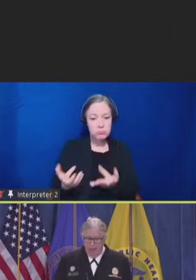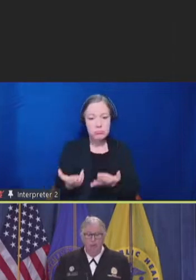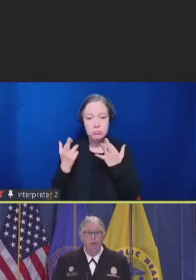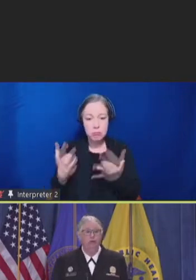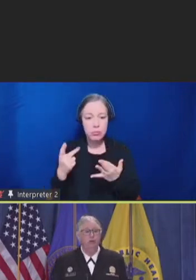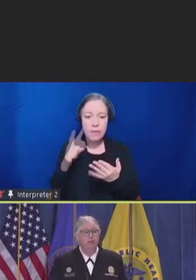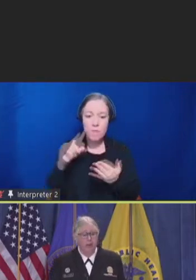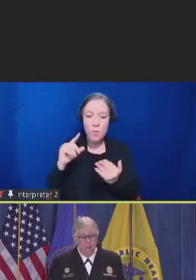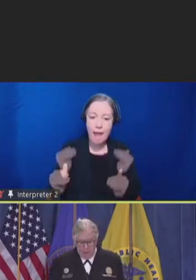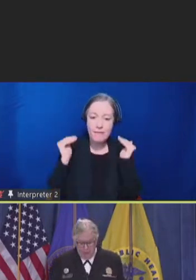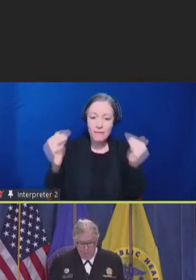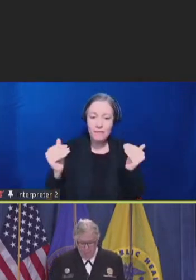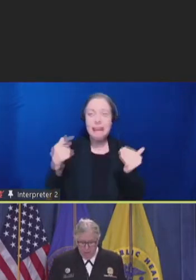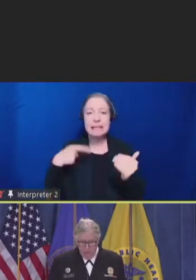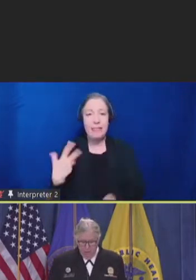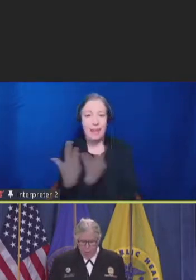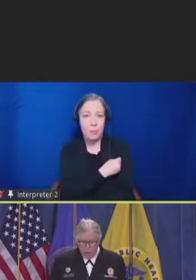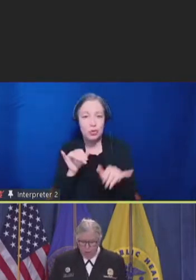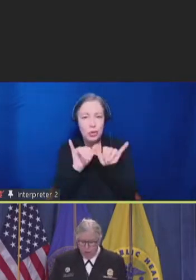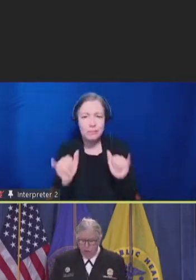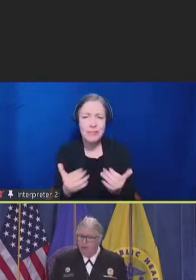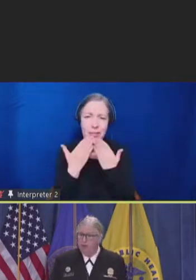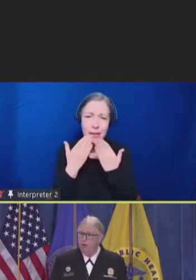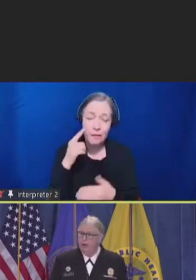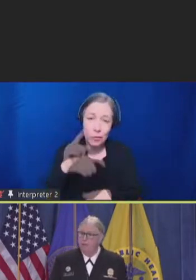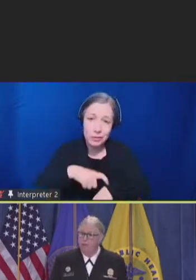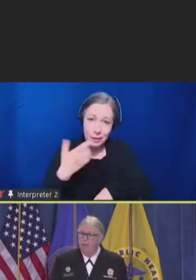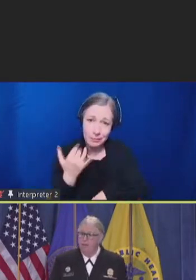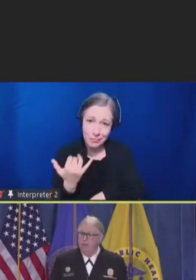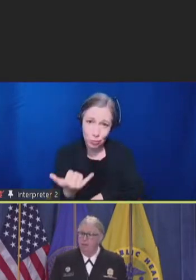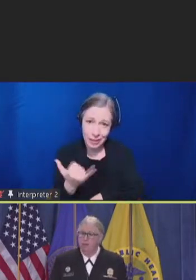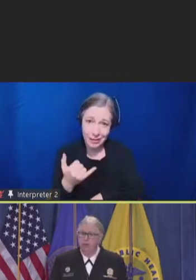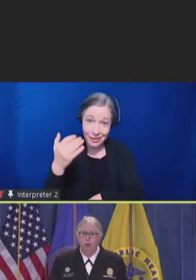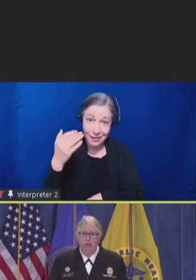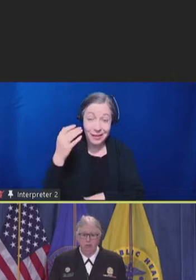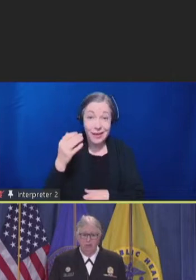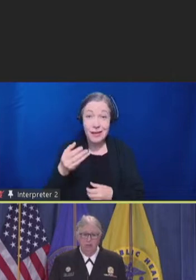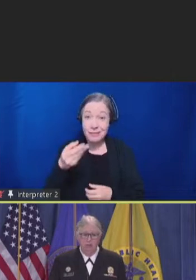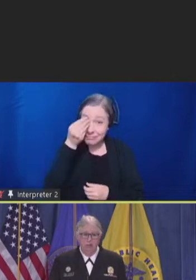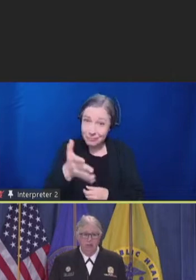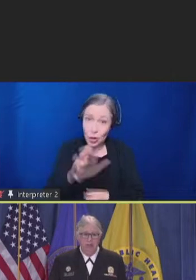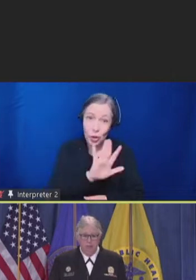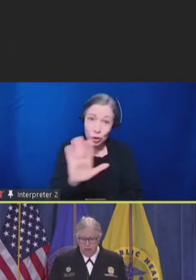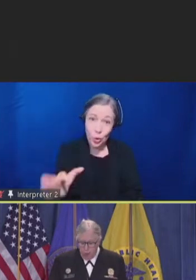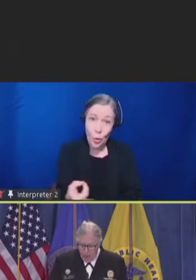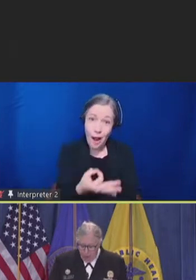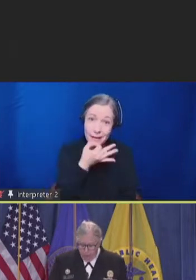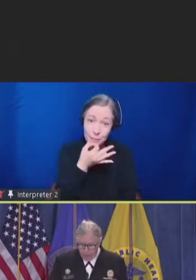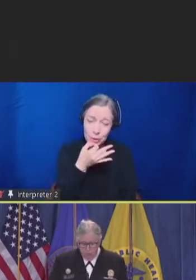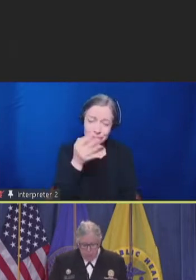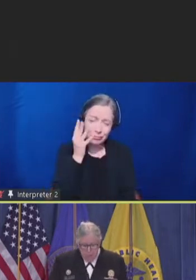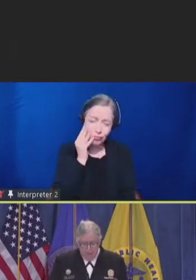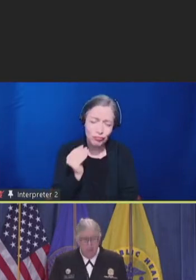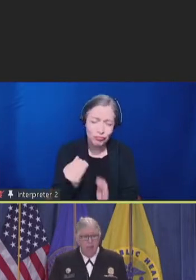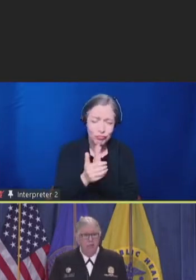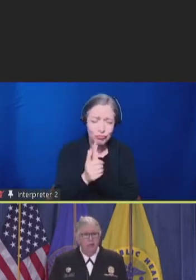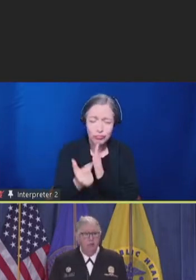Thank you for your time today. I want you to know that your expertise is so necessary and so helpful to me, to our